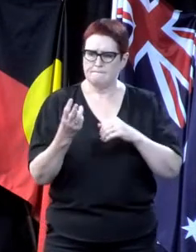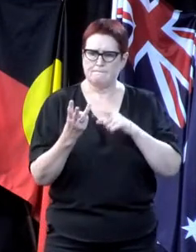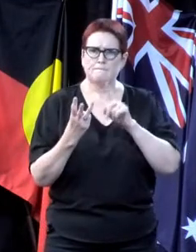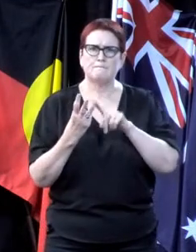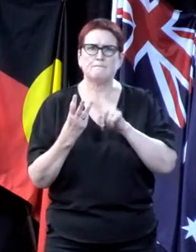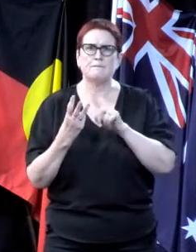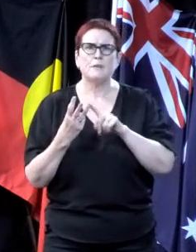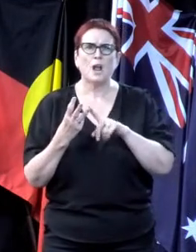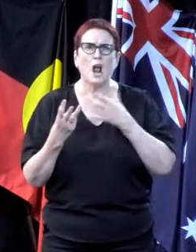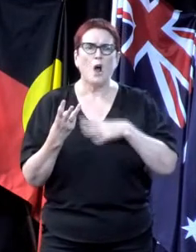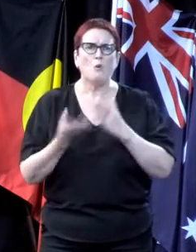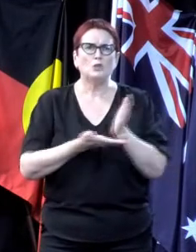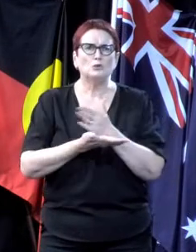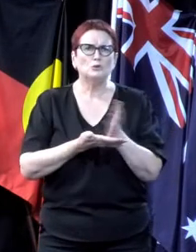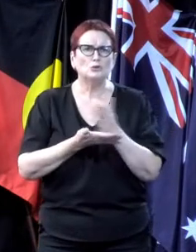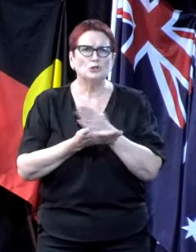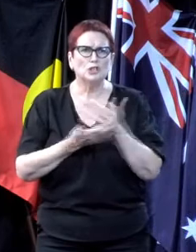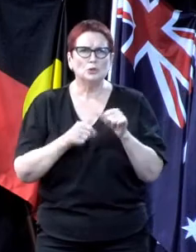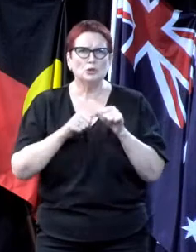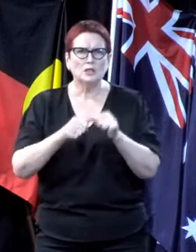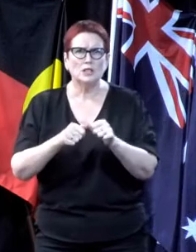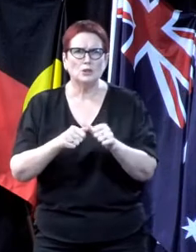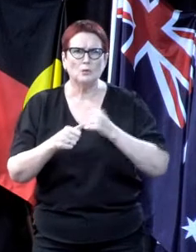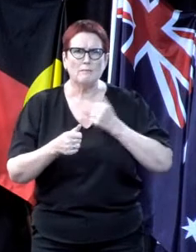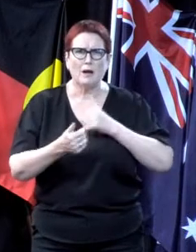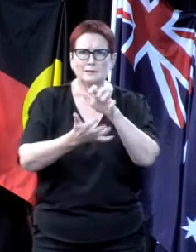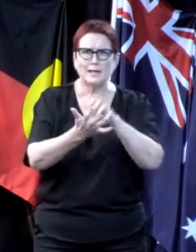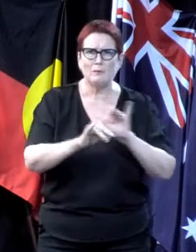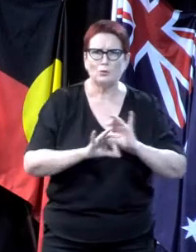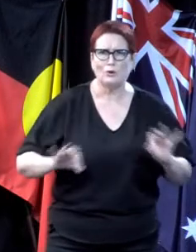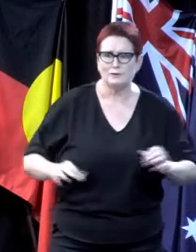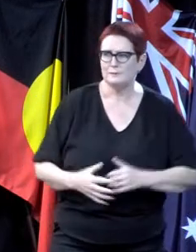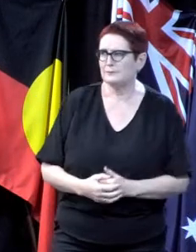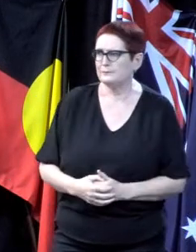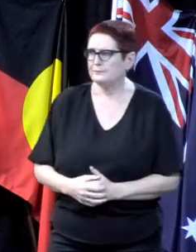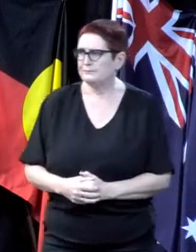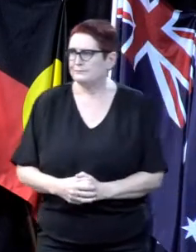I didn’t know if I was to continue with that part of my statement or not? Please do now. I did say I would give you the opportunity to do so.